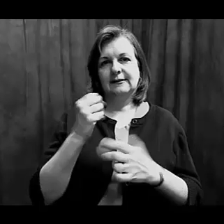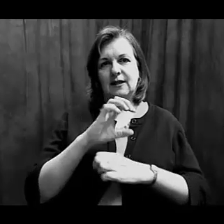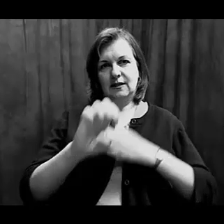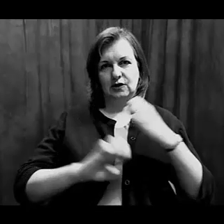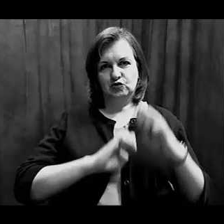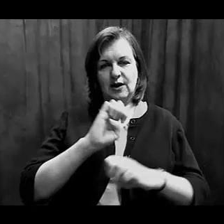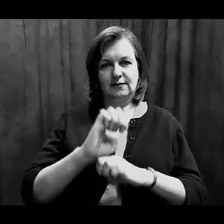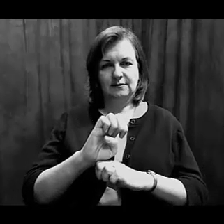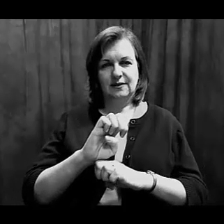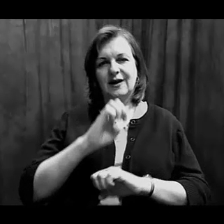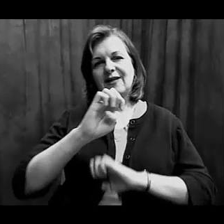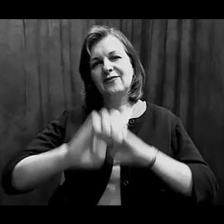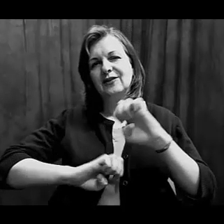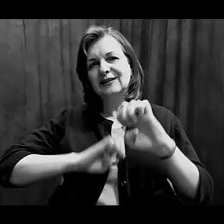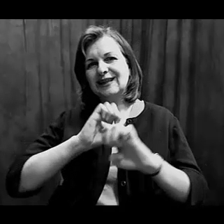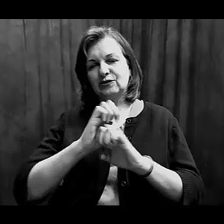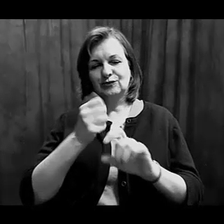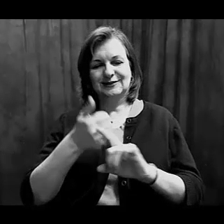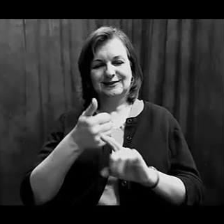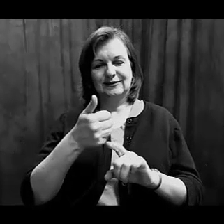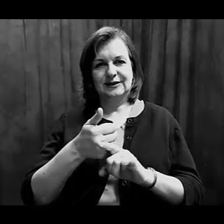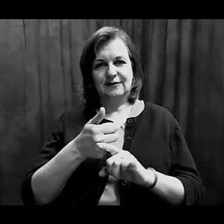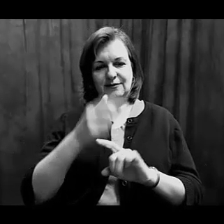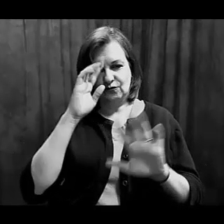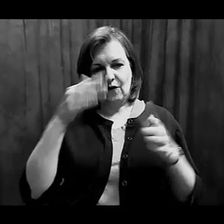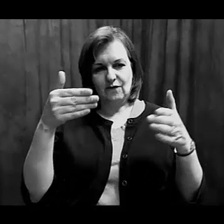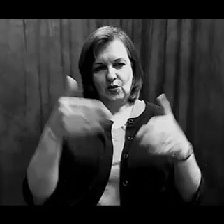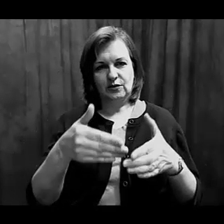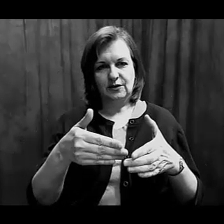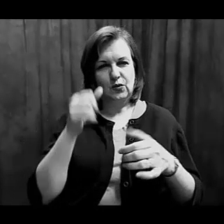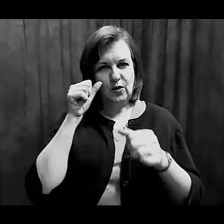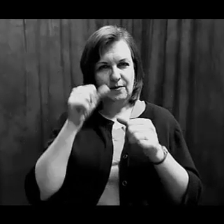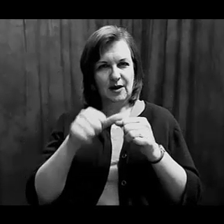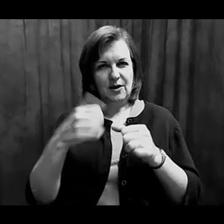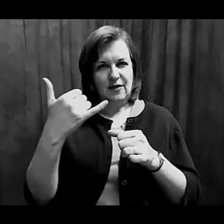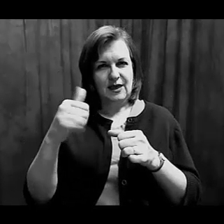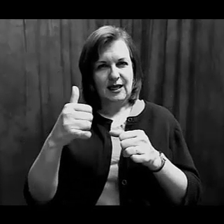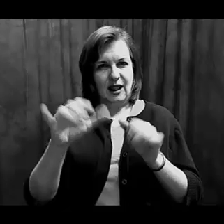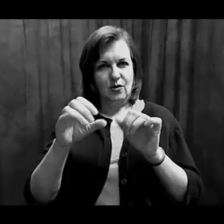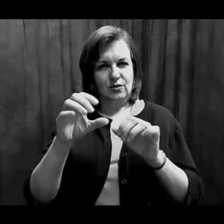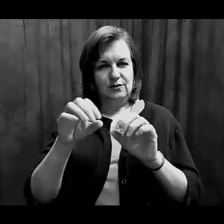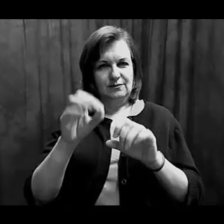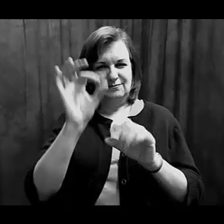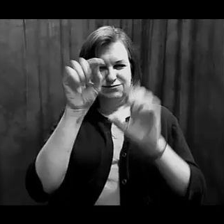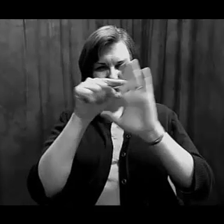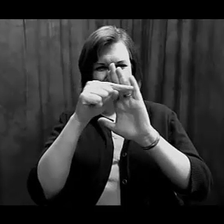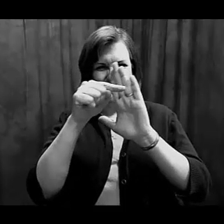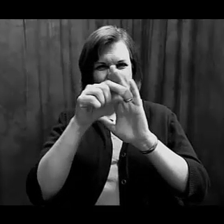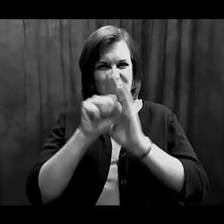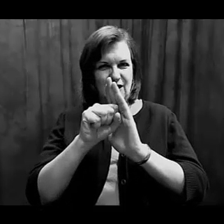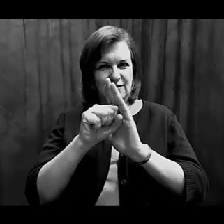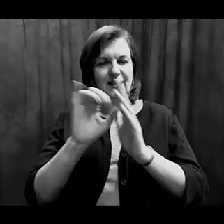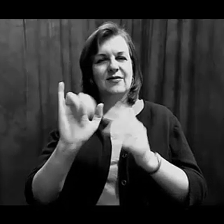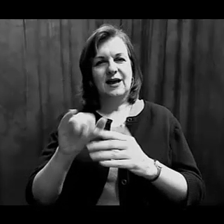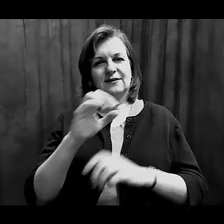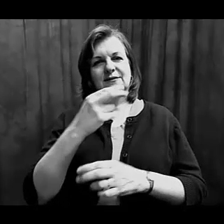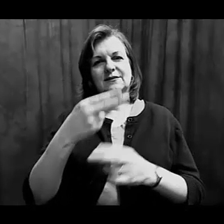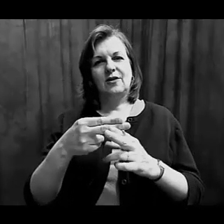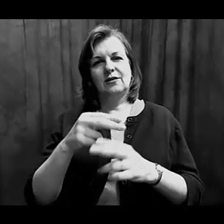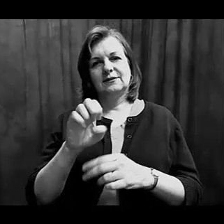donate or take electrons -- electrons are our focus and remember these little yellow things here with negative sign